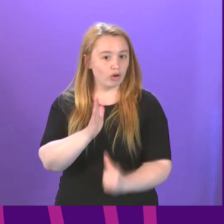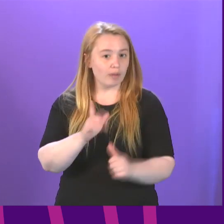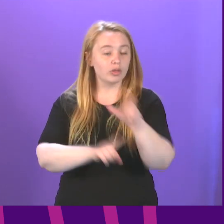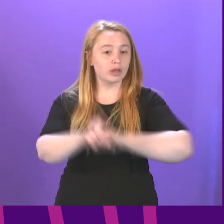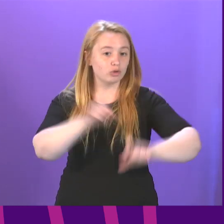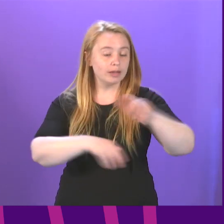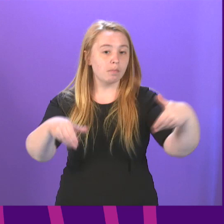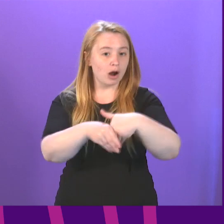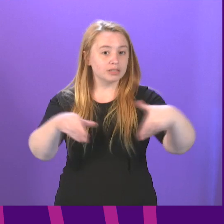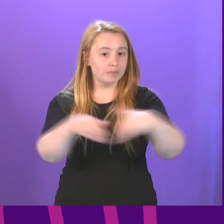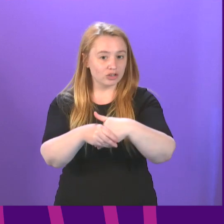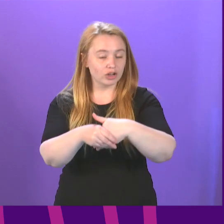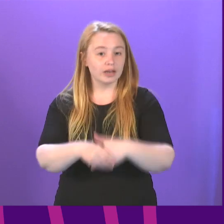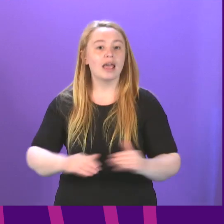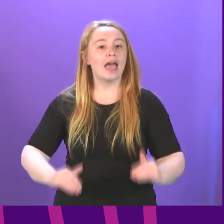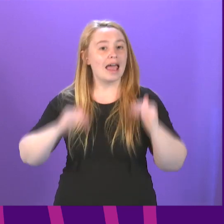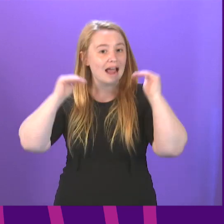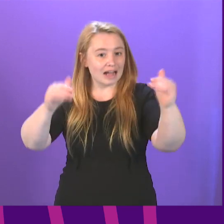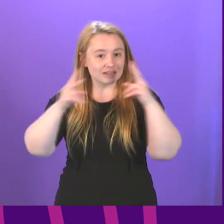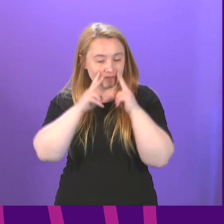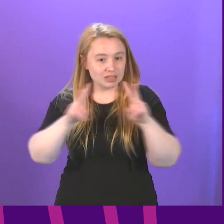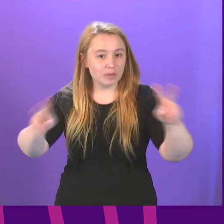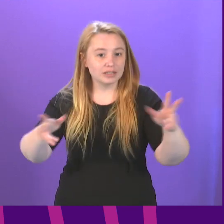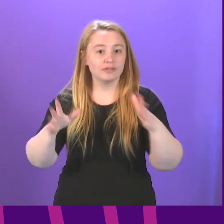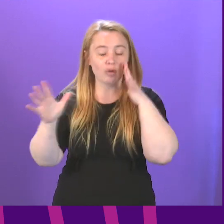design, enhanced visibility of regulatory monitoring results,